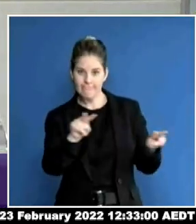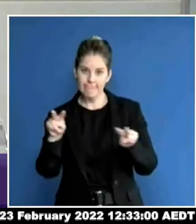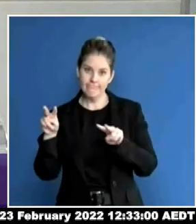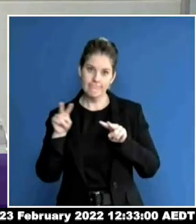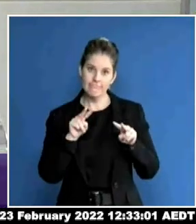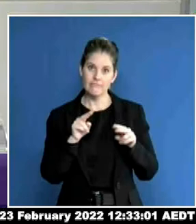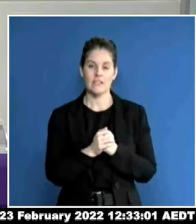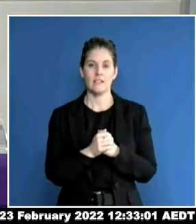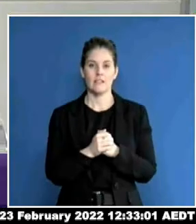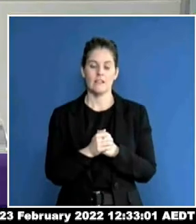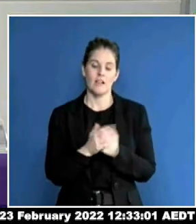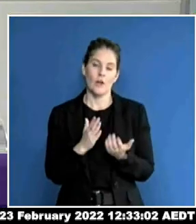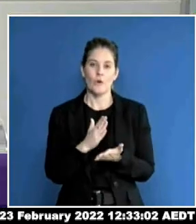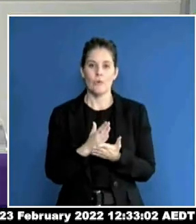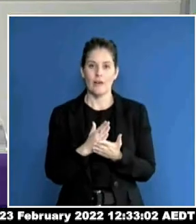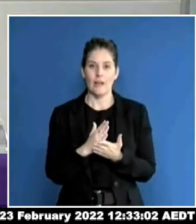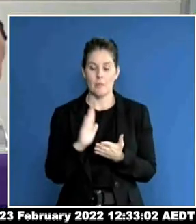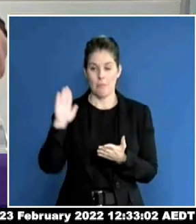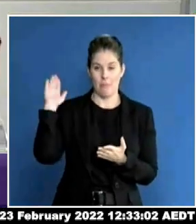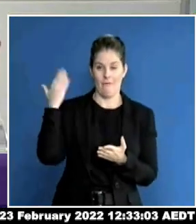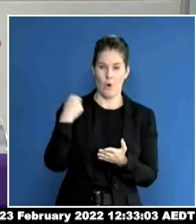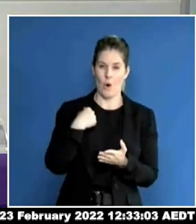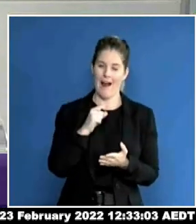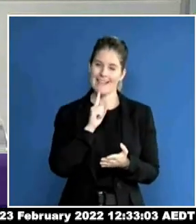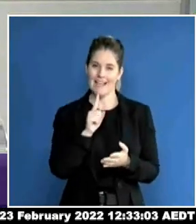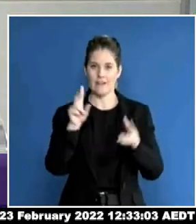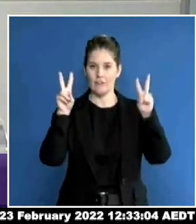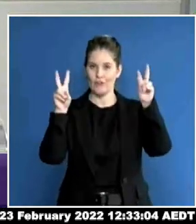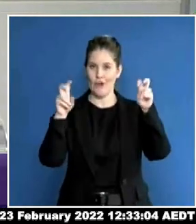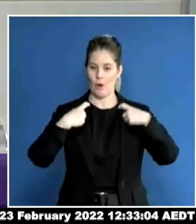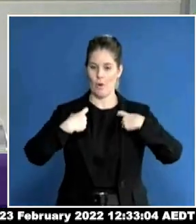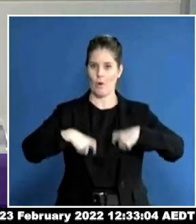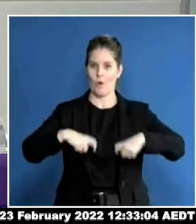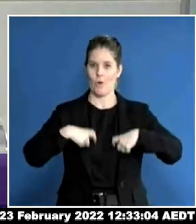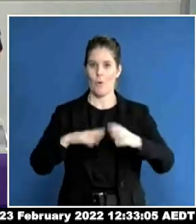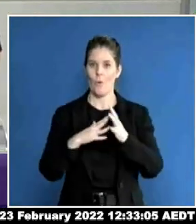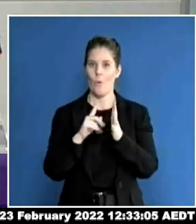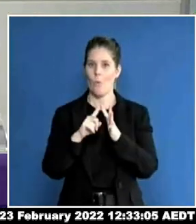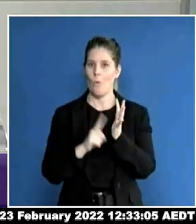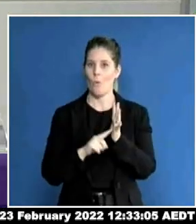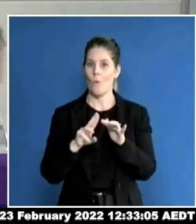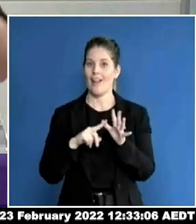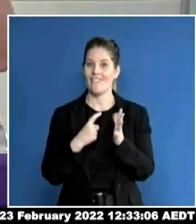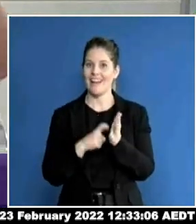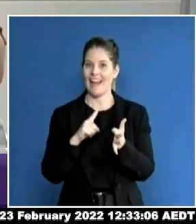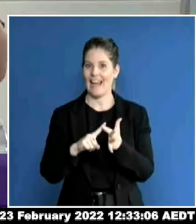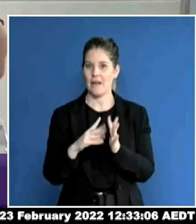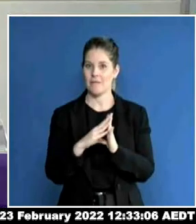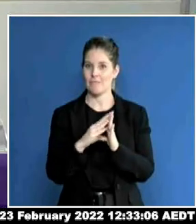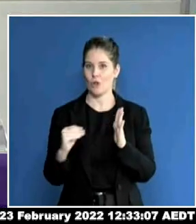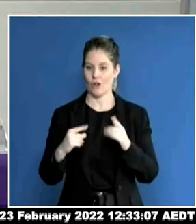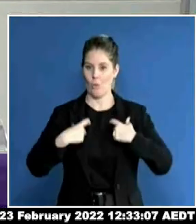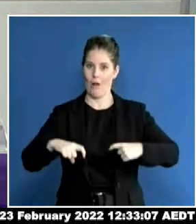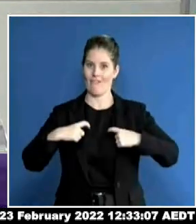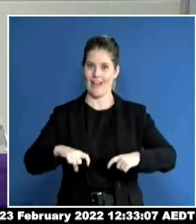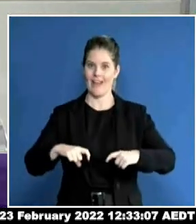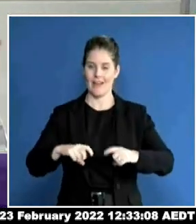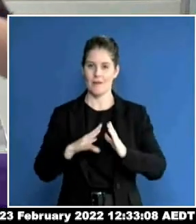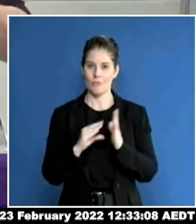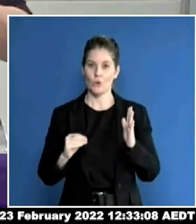the "welfare model". DES's are viewing disabled young people as participants that